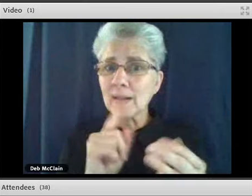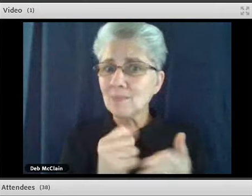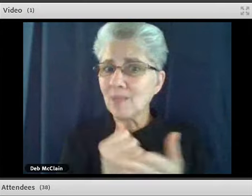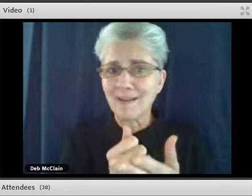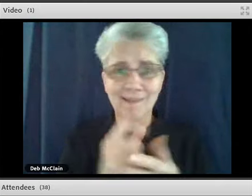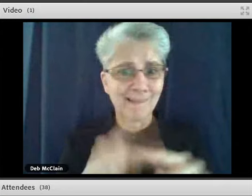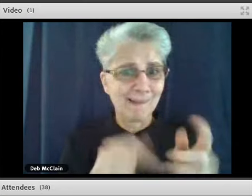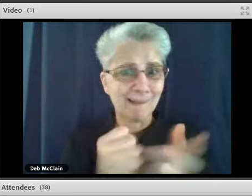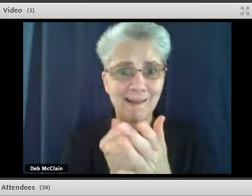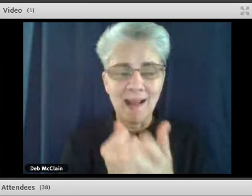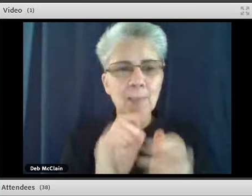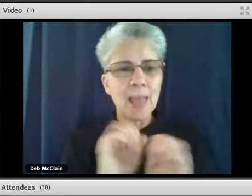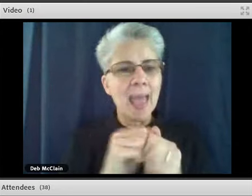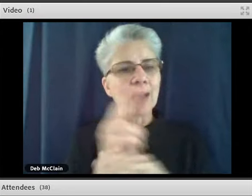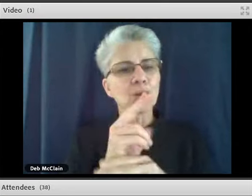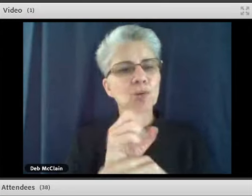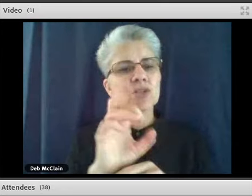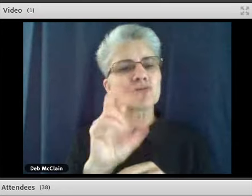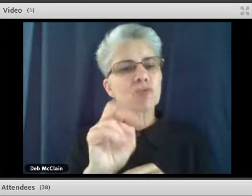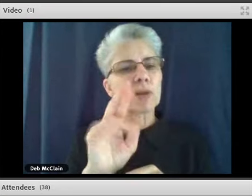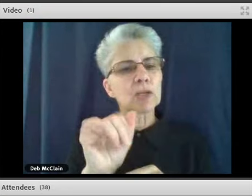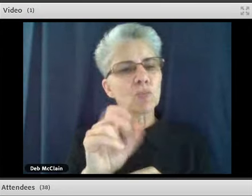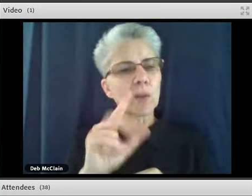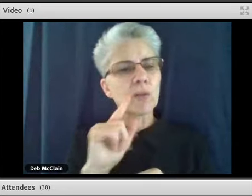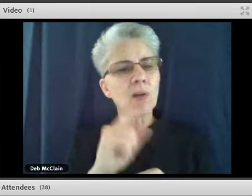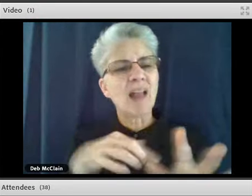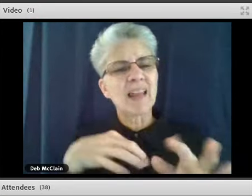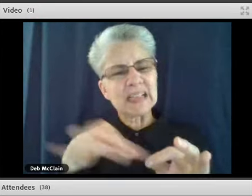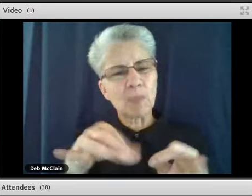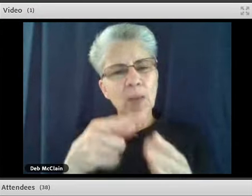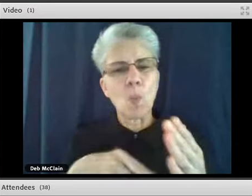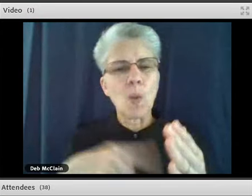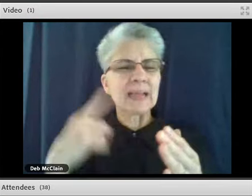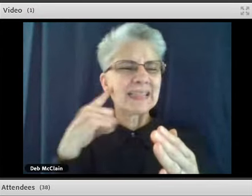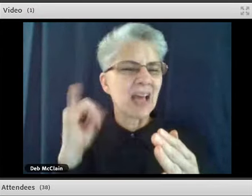And also, next month, we'll talk about how to use a screen reader. And I'm going to take you through what it sounds like